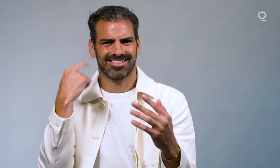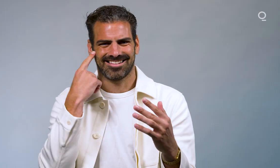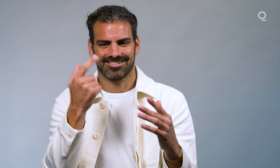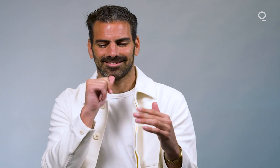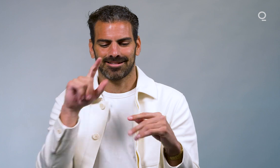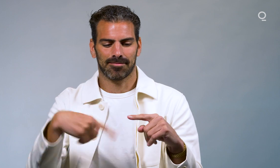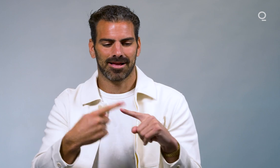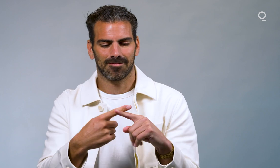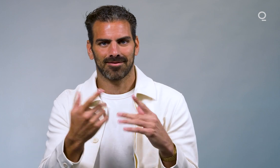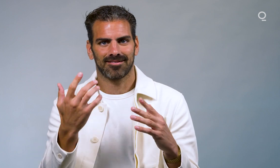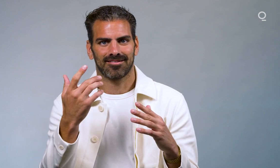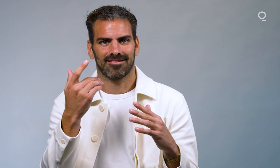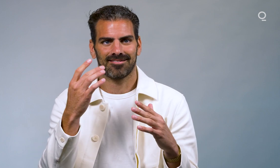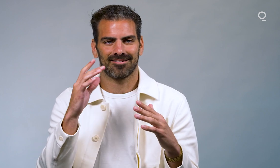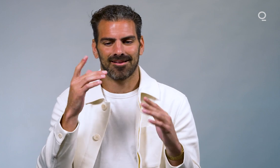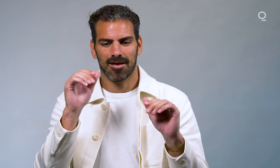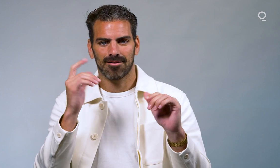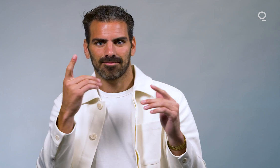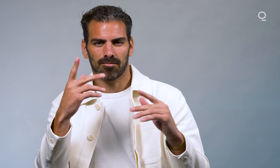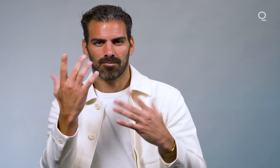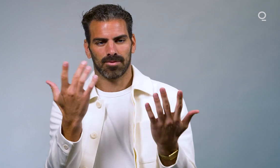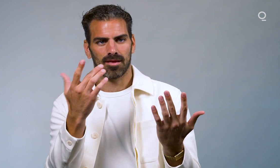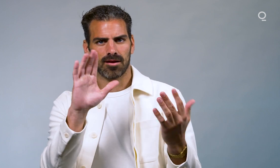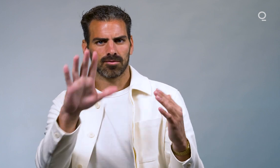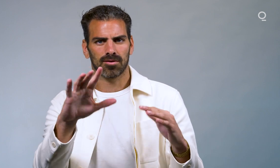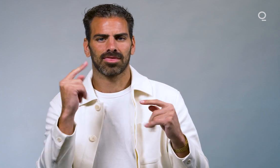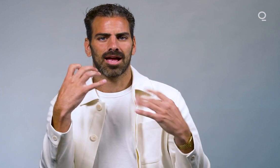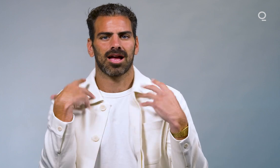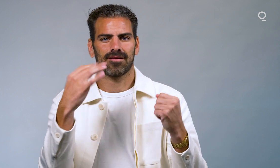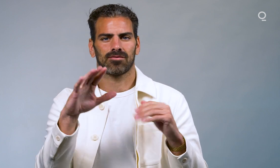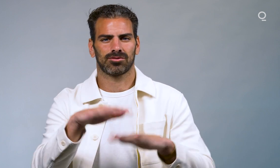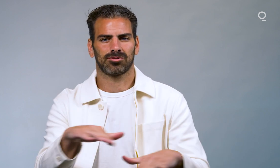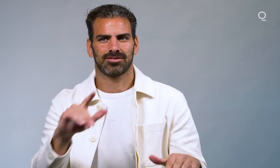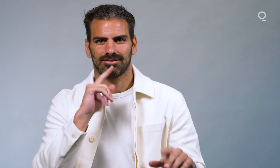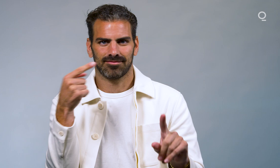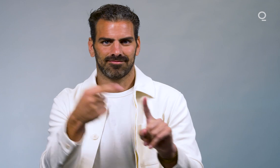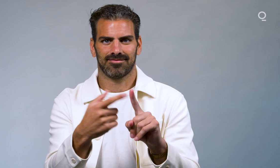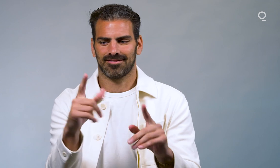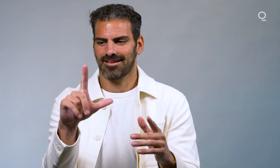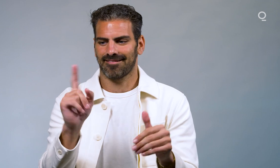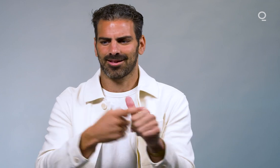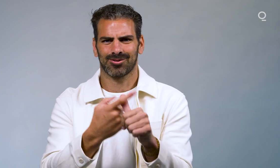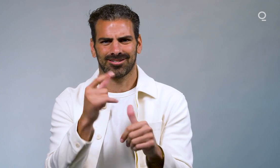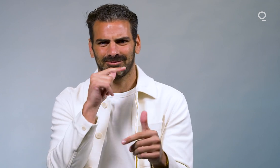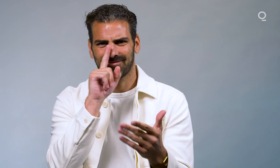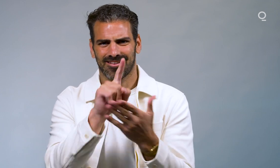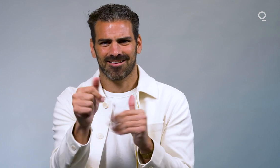I would be open to marrying a deaf or a hearing person. Right. You know, I think what's really important is sort of that connection